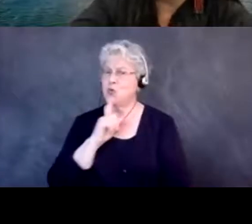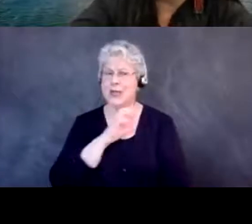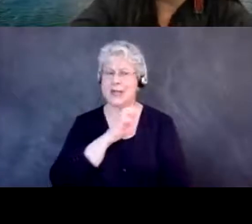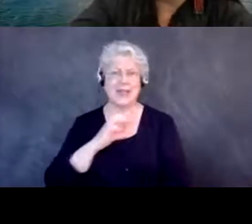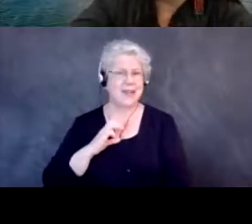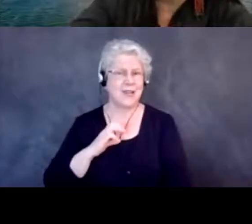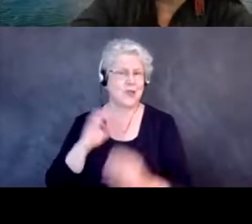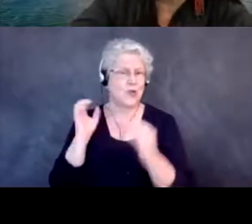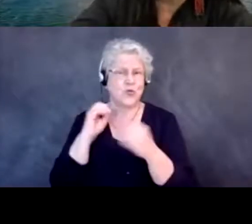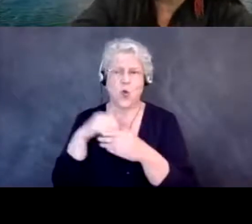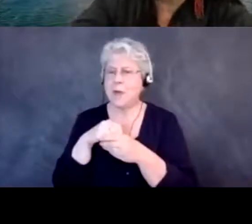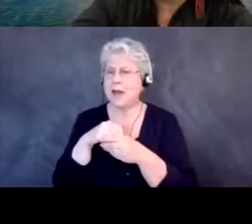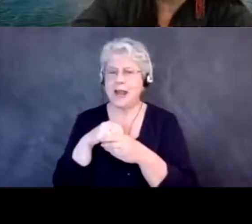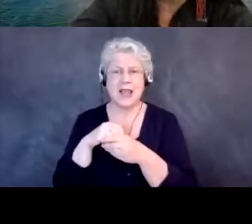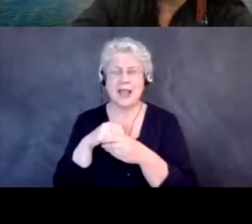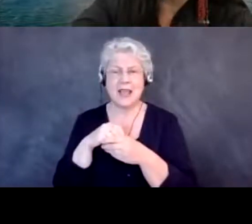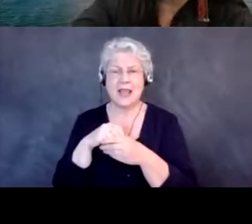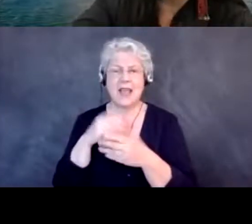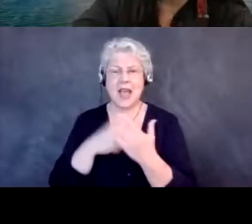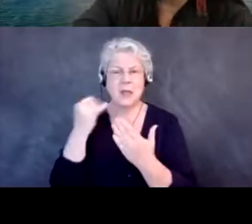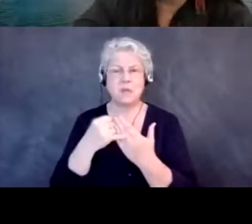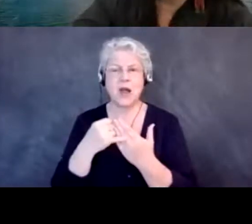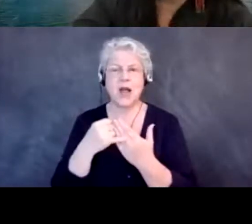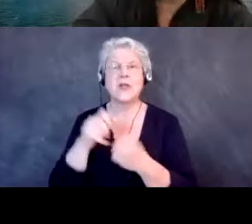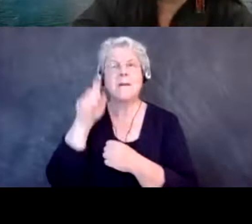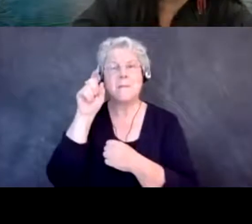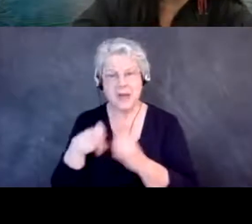go forward with a project unless they can show that they have community support through community